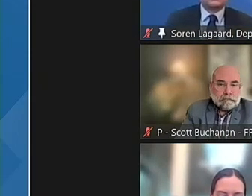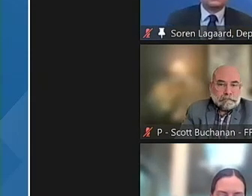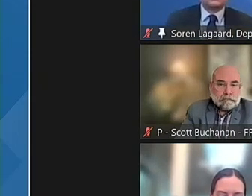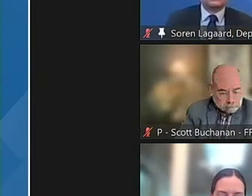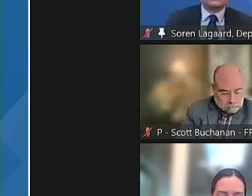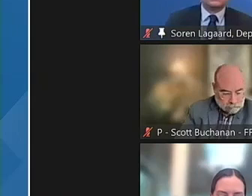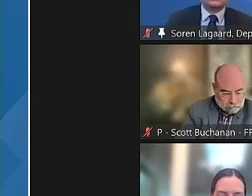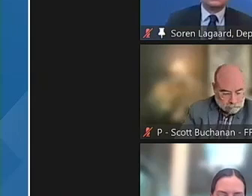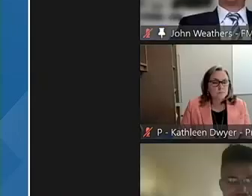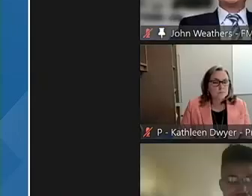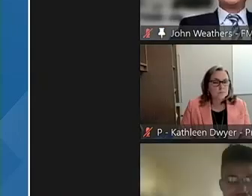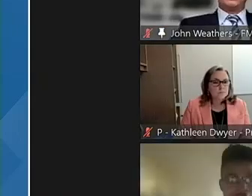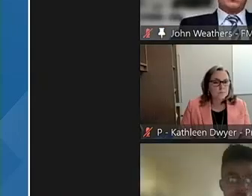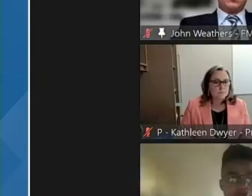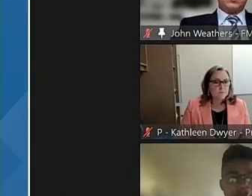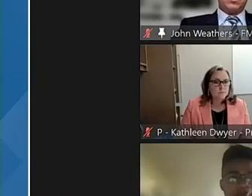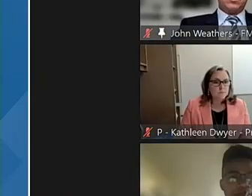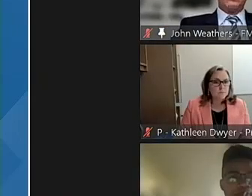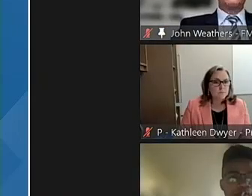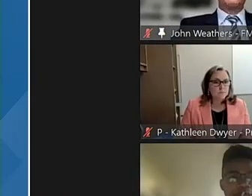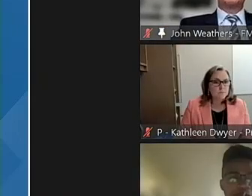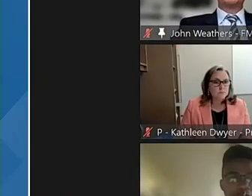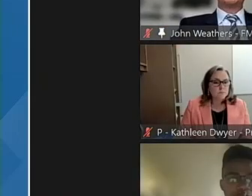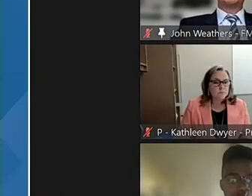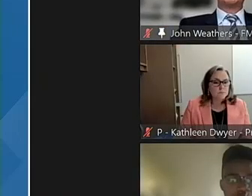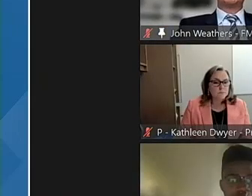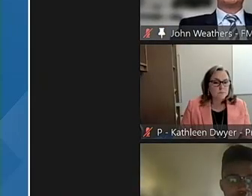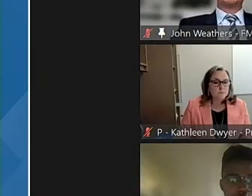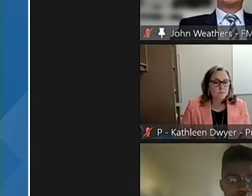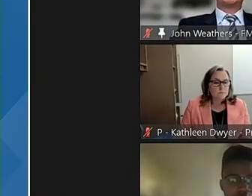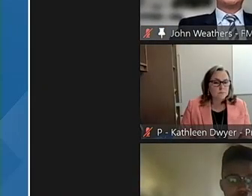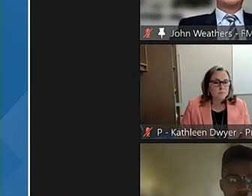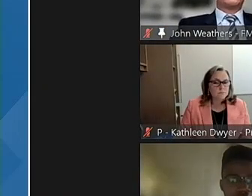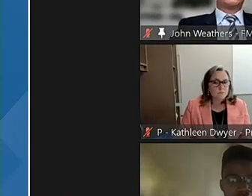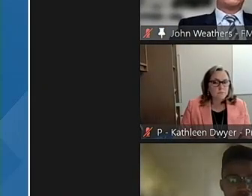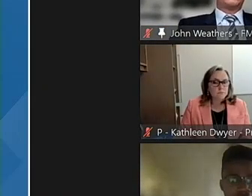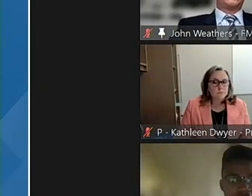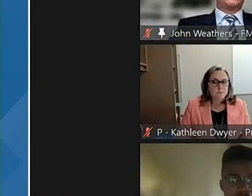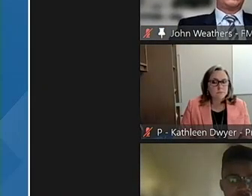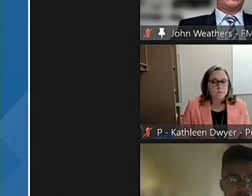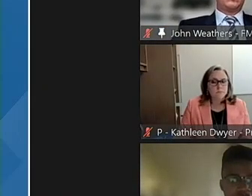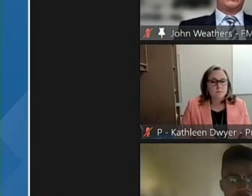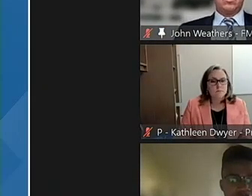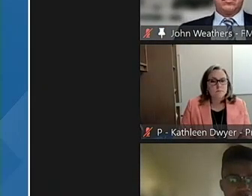entire agenda that we had laid out for today. I want to commend the Committee for